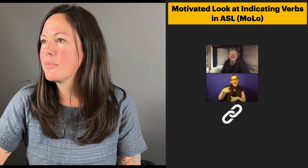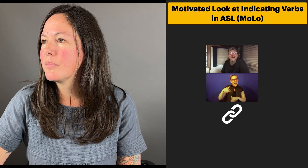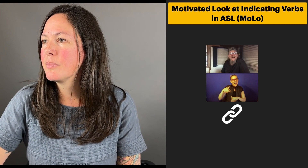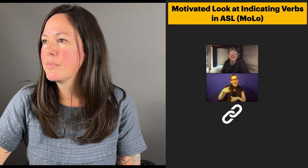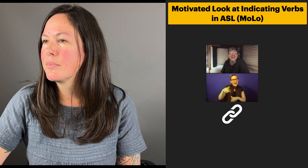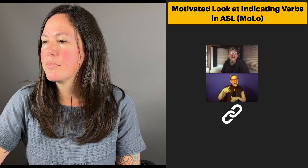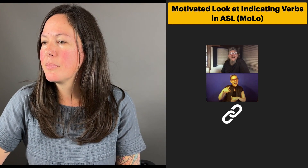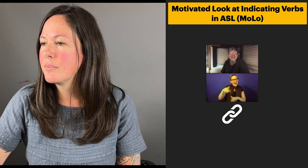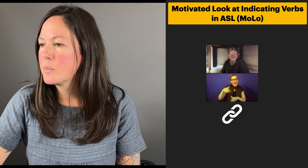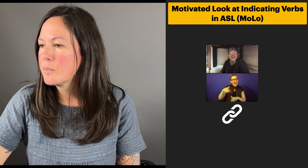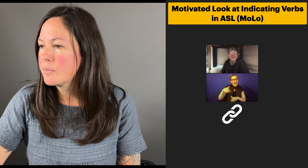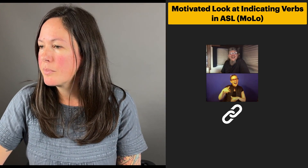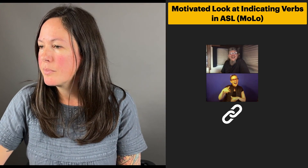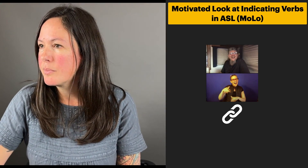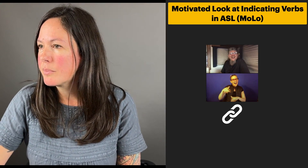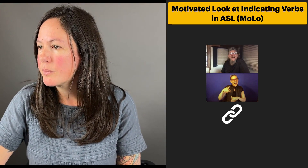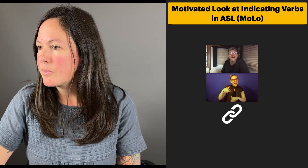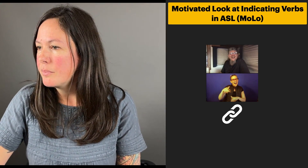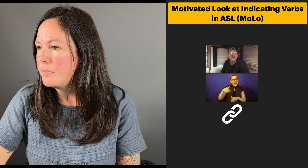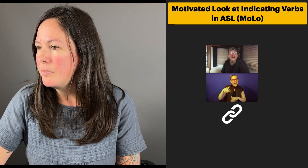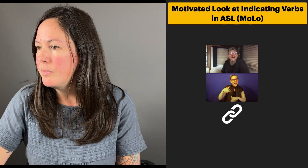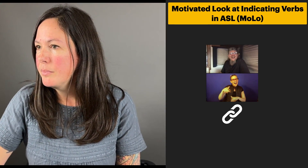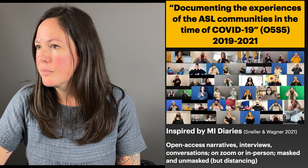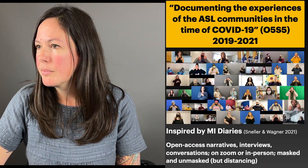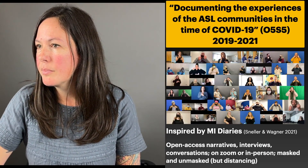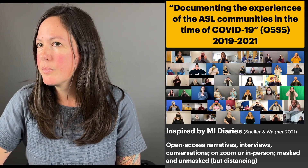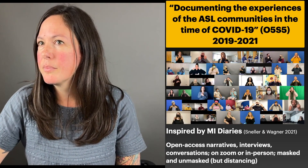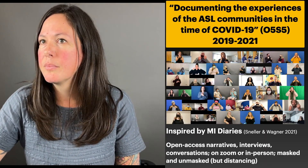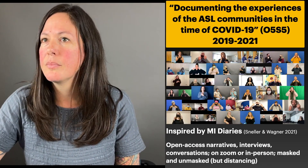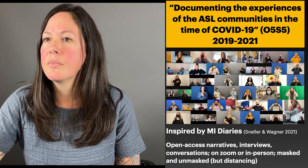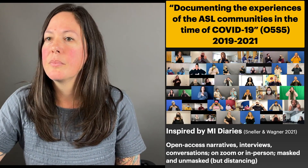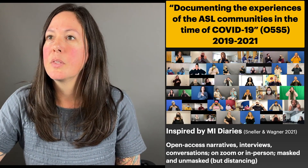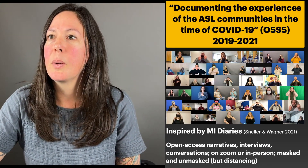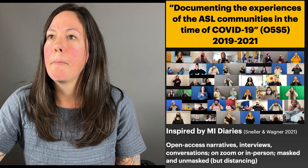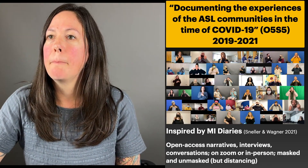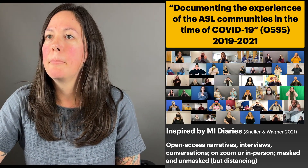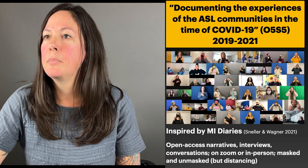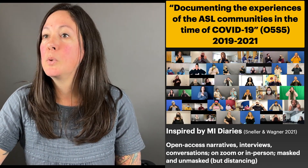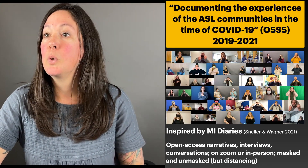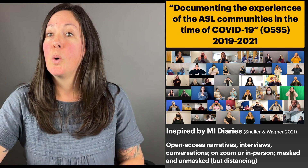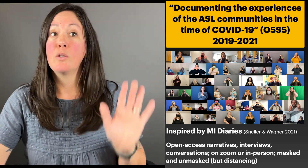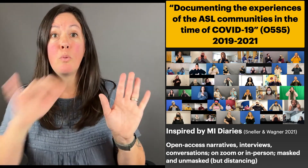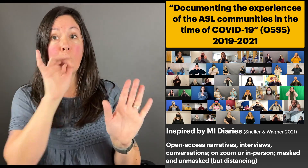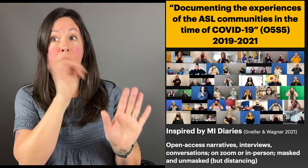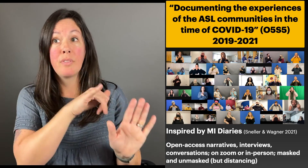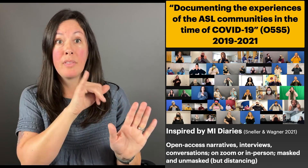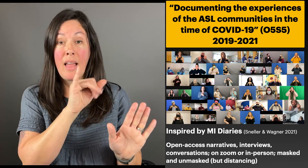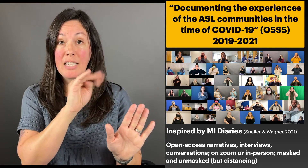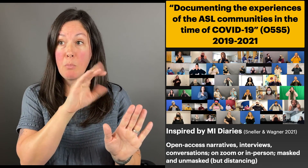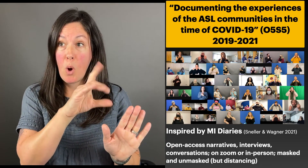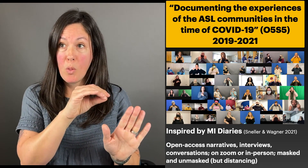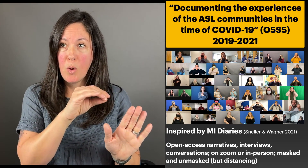telling the story it got darker and darker because the sun had was setting it was kind of interesting data